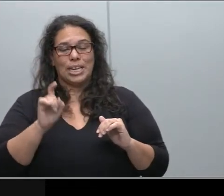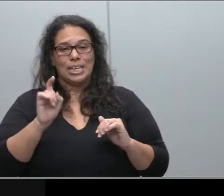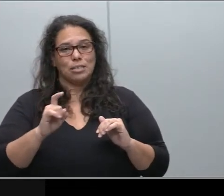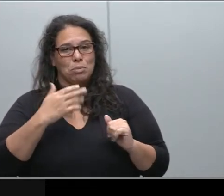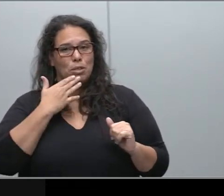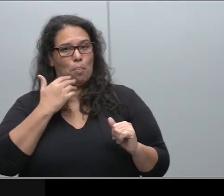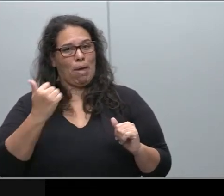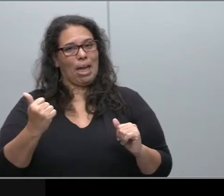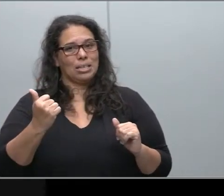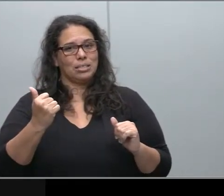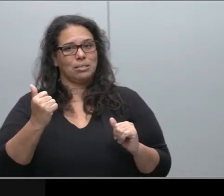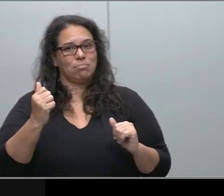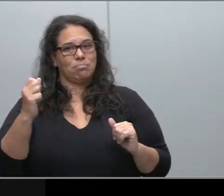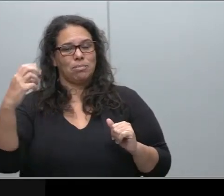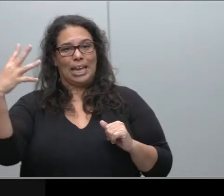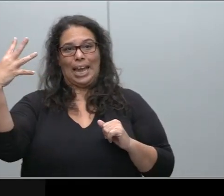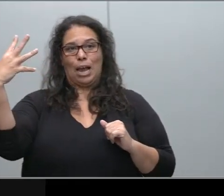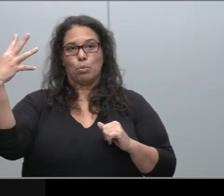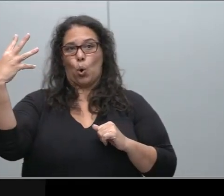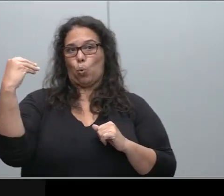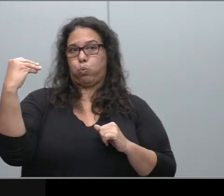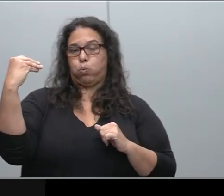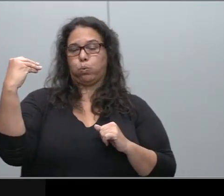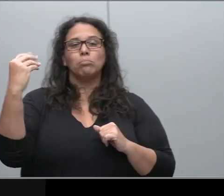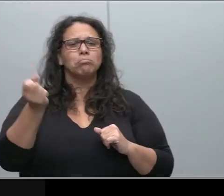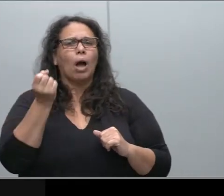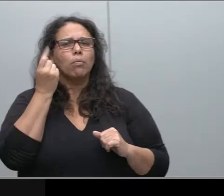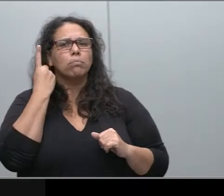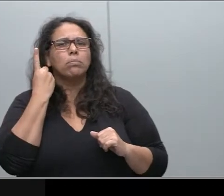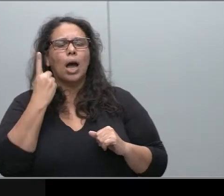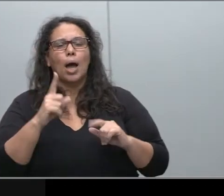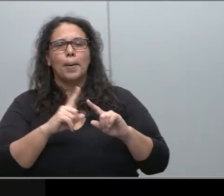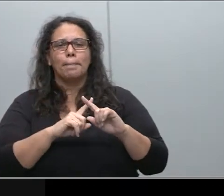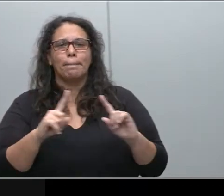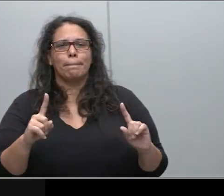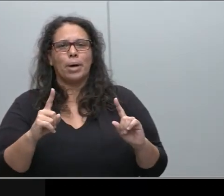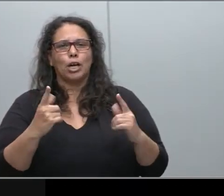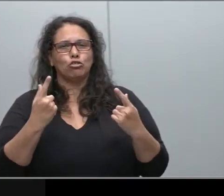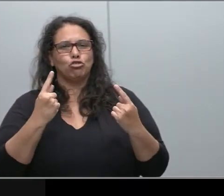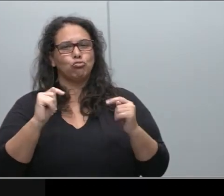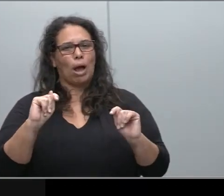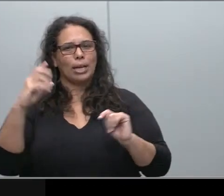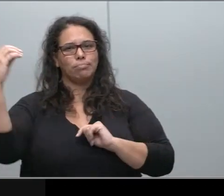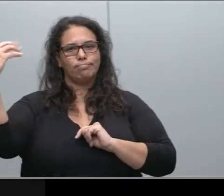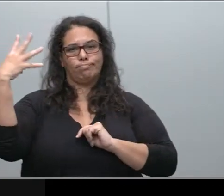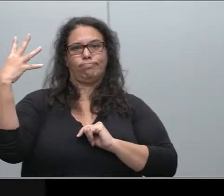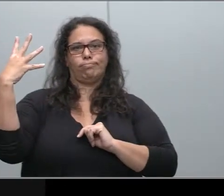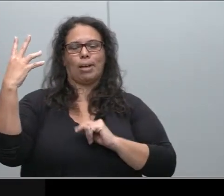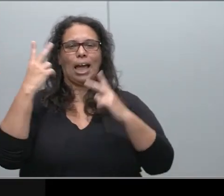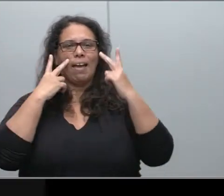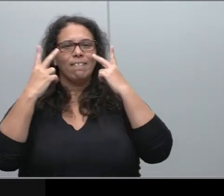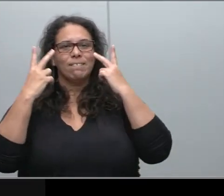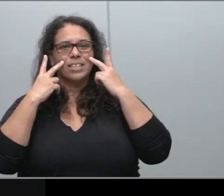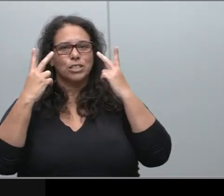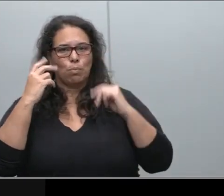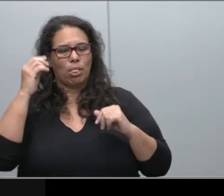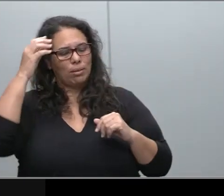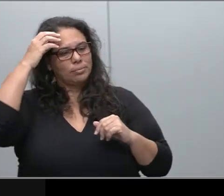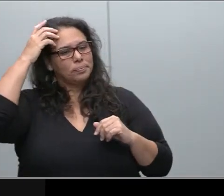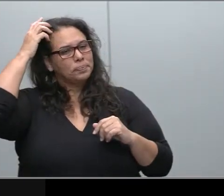And the FRC staff works collaboratively with Long Beach agencies and organizations that aim to meet students and families social, emotional,